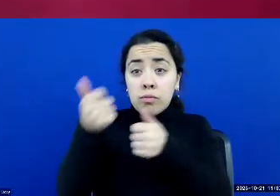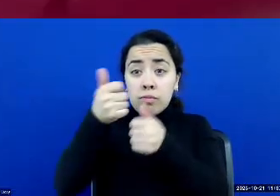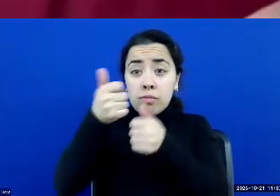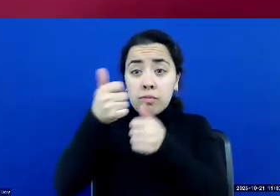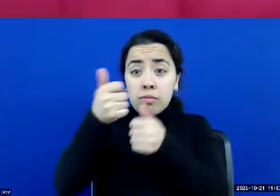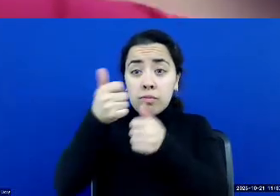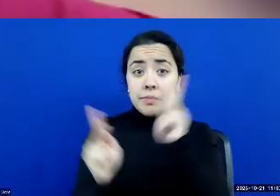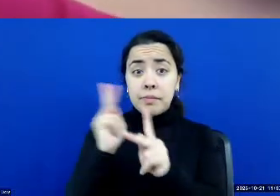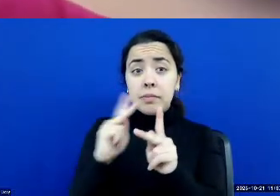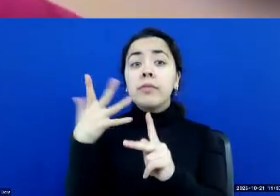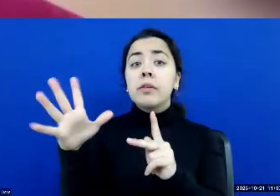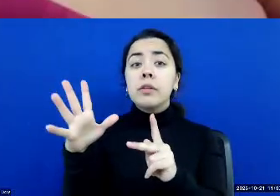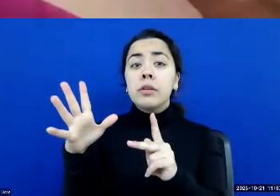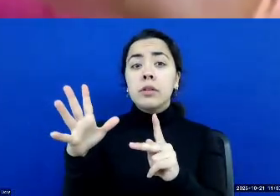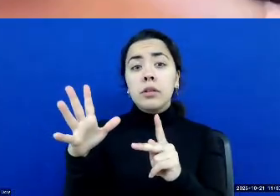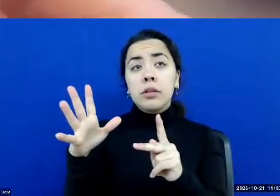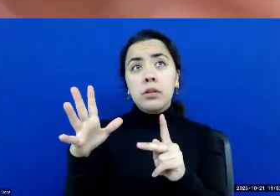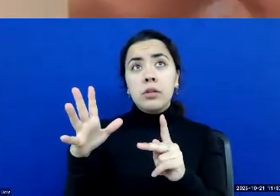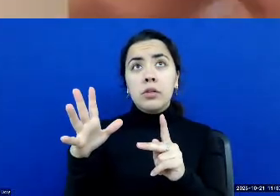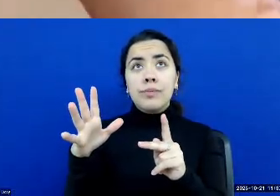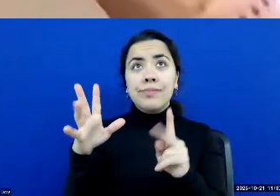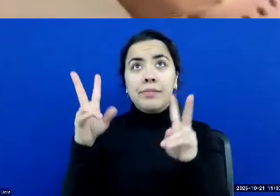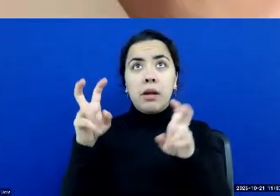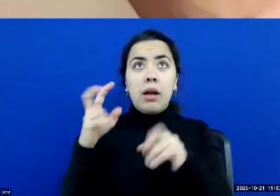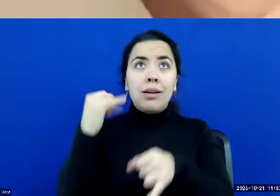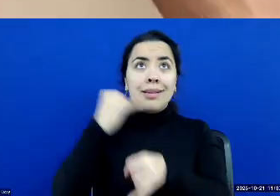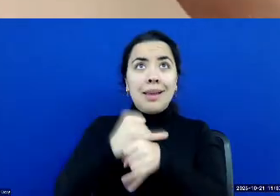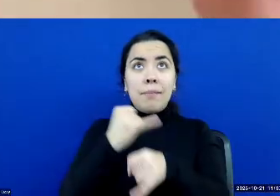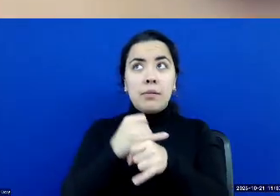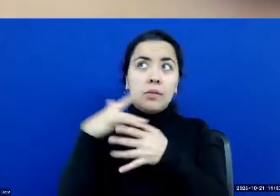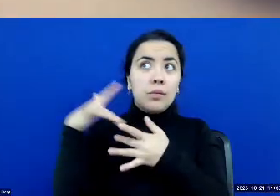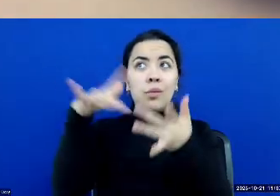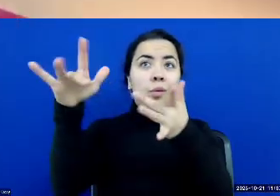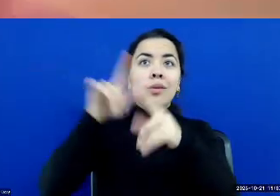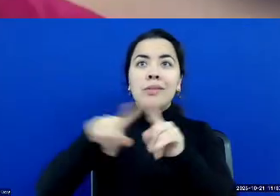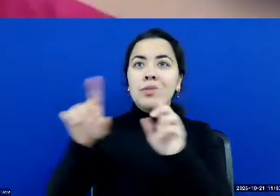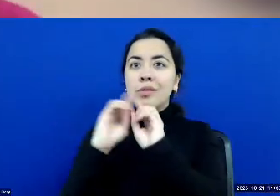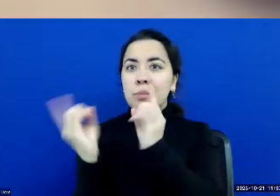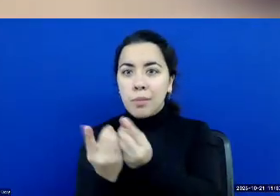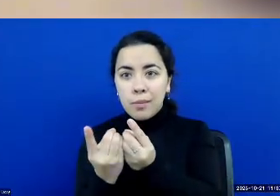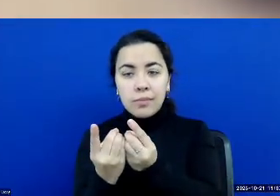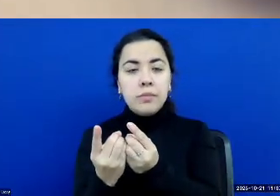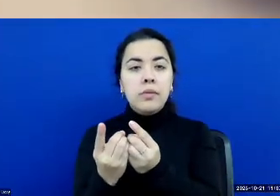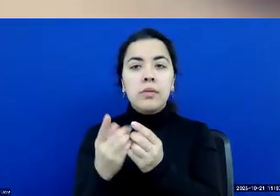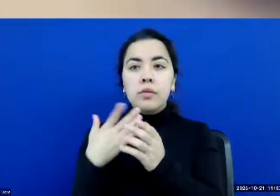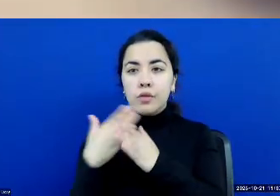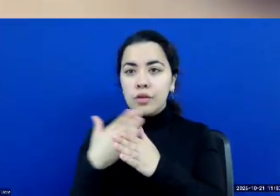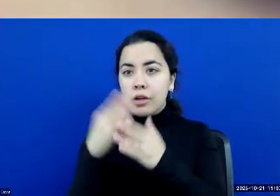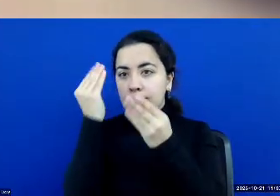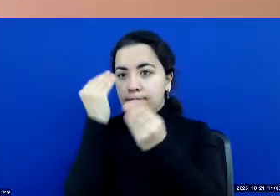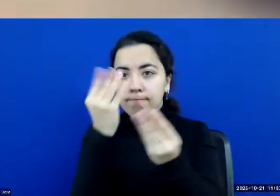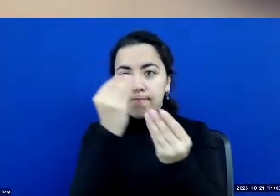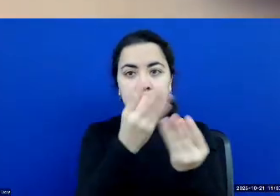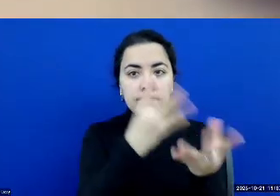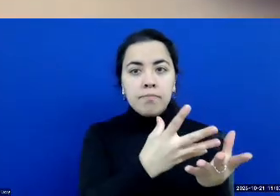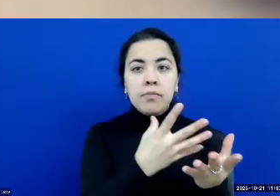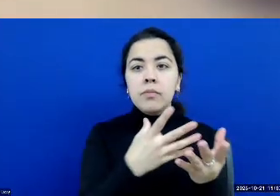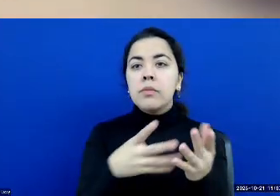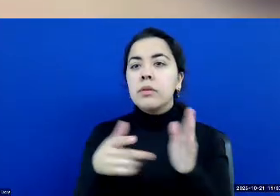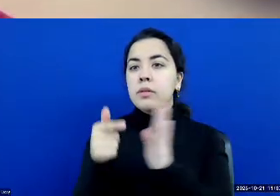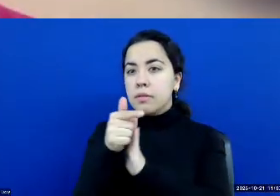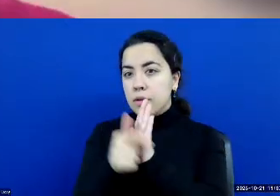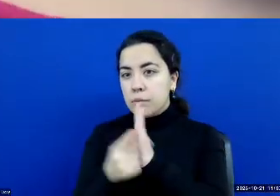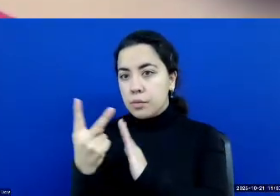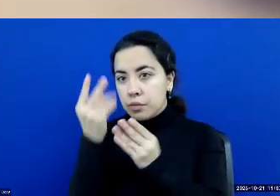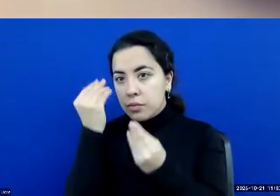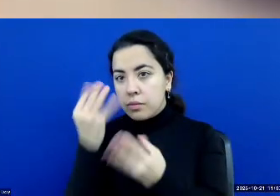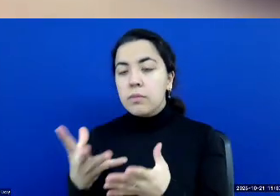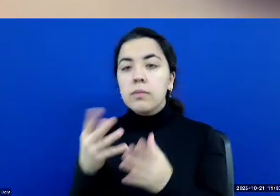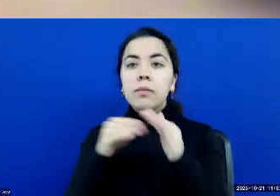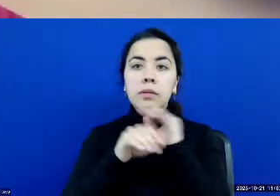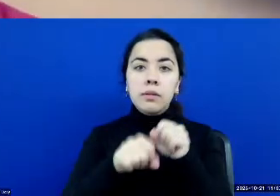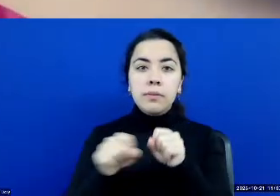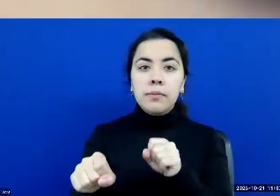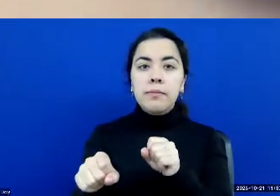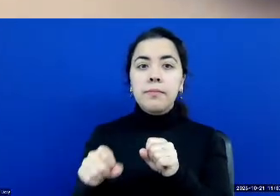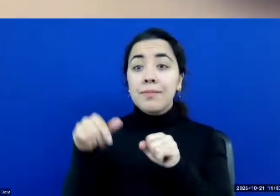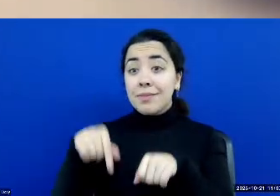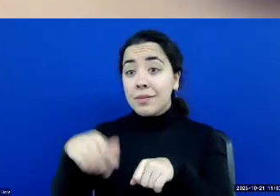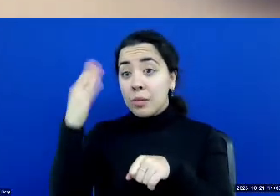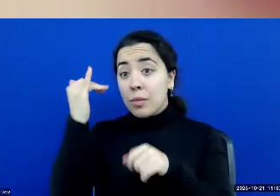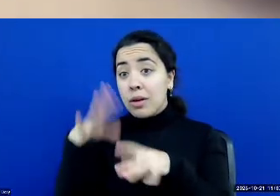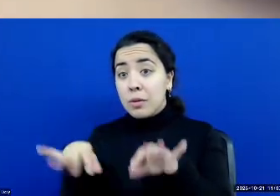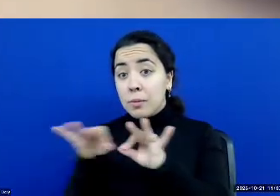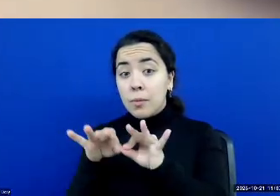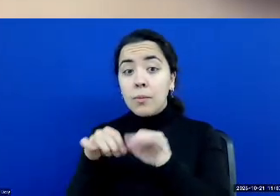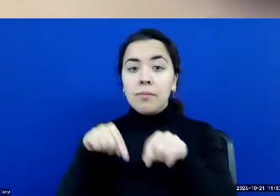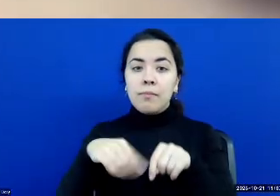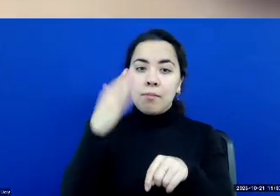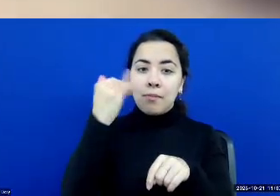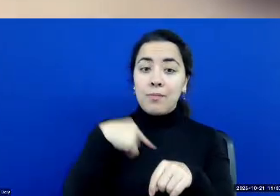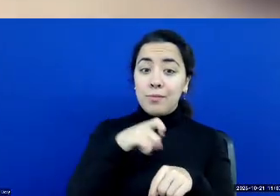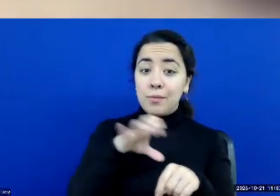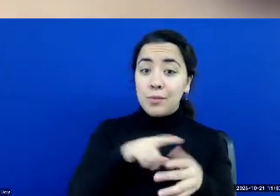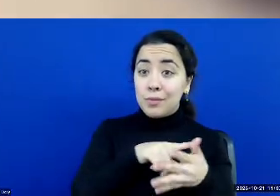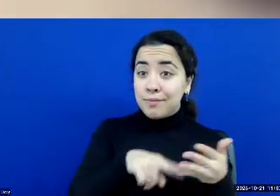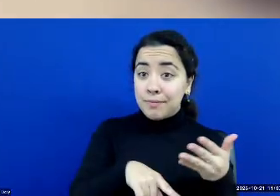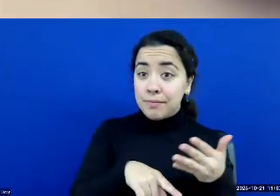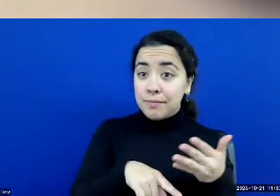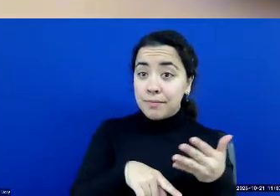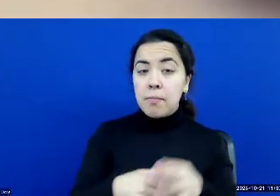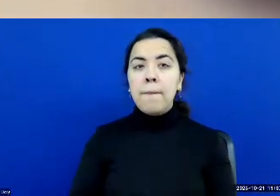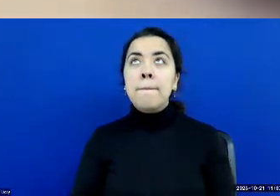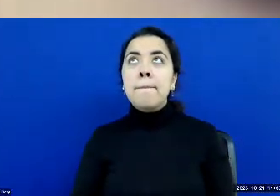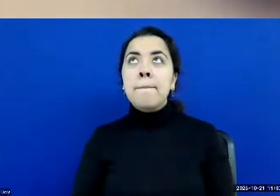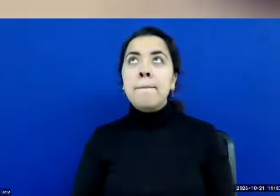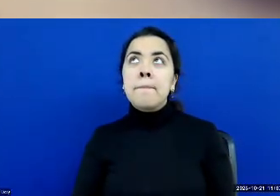Kathleen DeForest: higher-up individuals who have gone on what we've called a campus tour, and they've gone around to different departments to share, Title II information and accessibility, like, this is why it's important, this is why we need to do this, people.